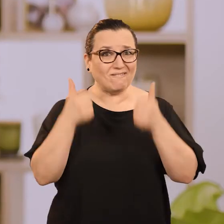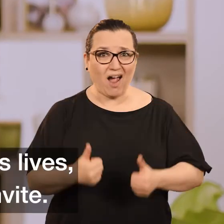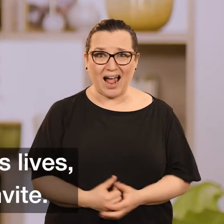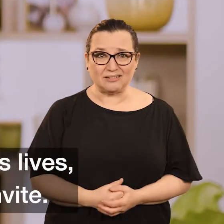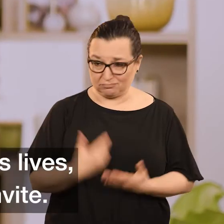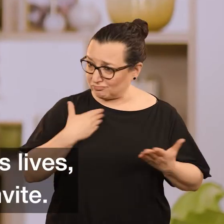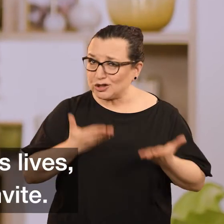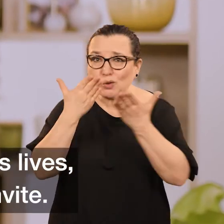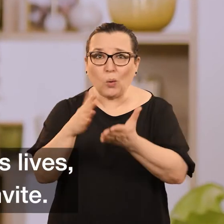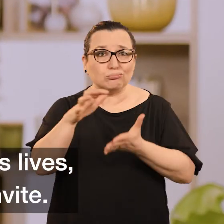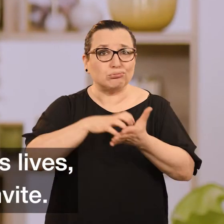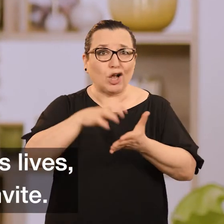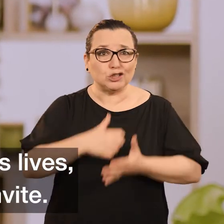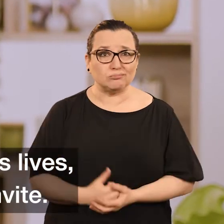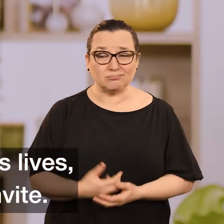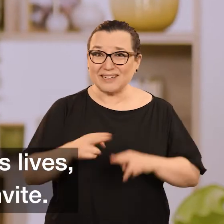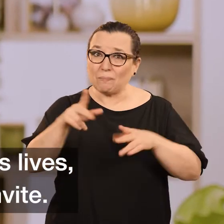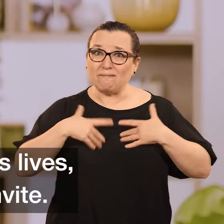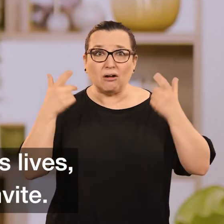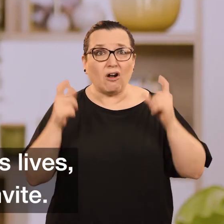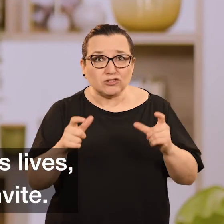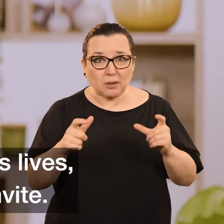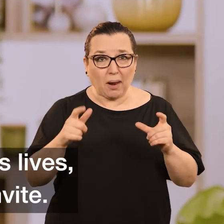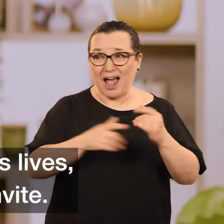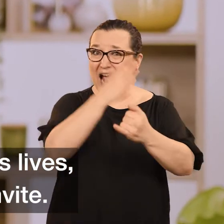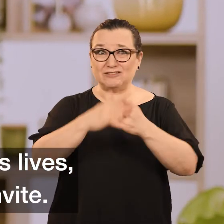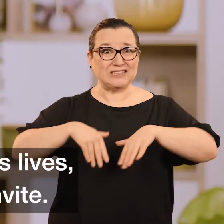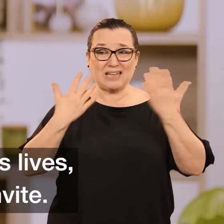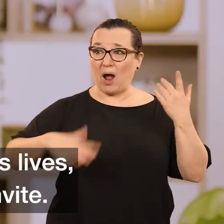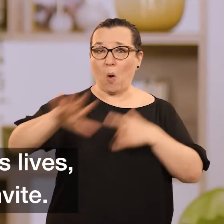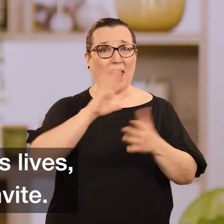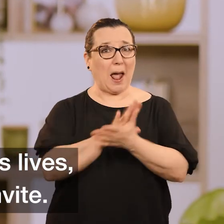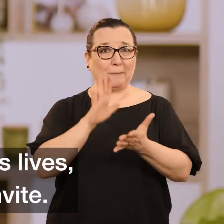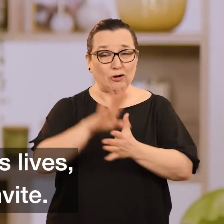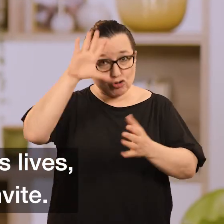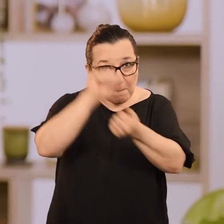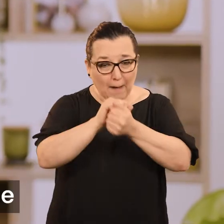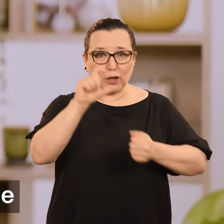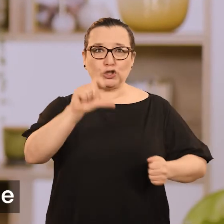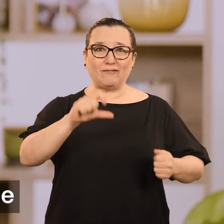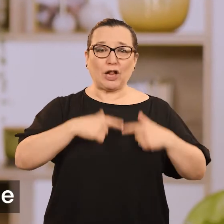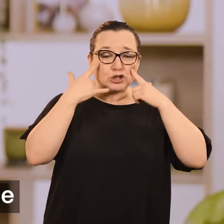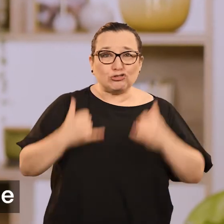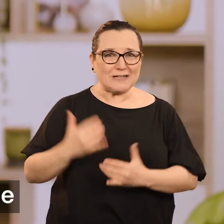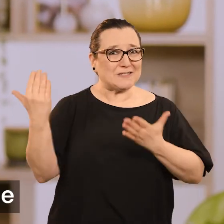Remember, cervical screening saves lives, so don't ignore your screening invite. And if you missed your last one